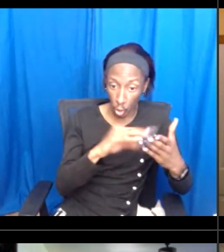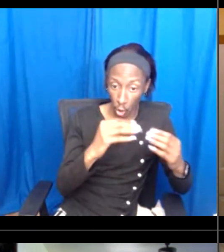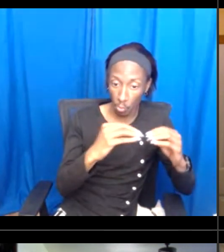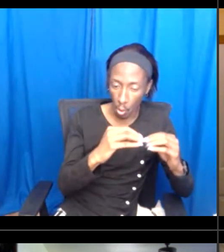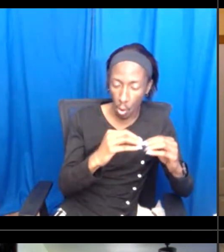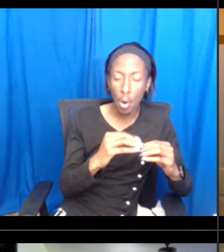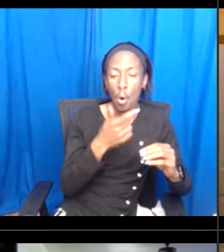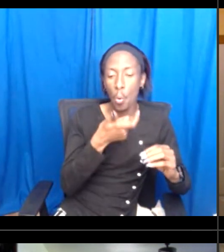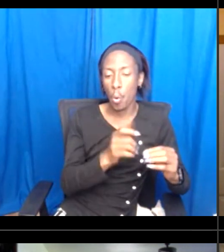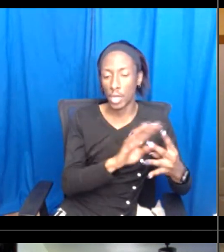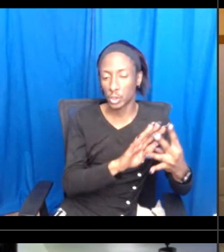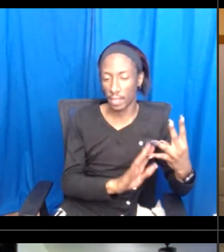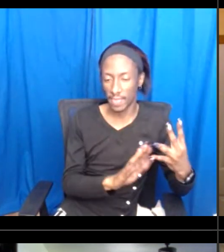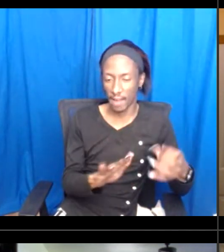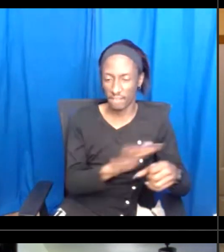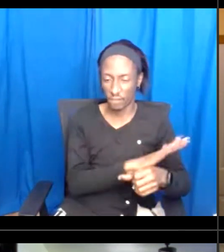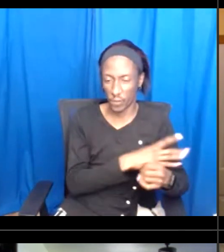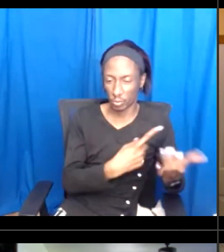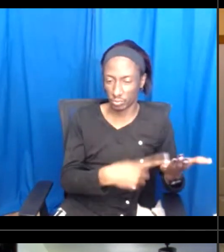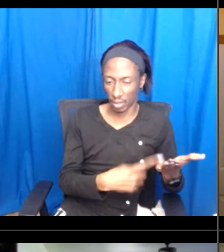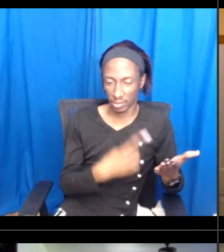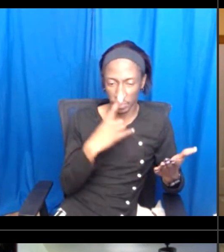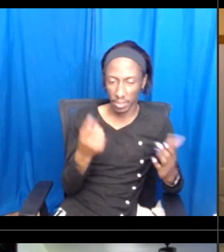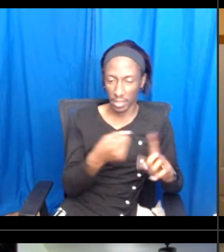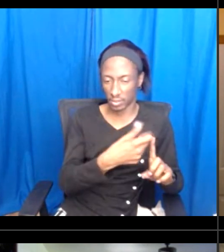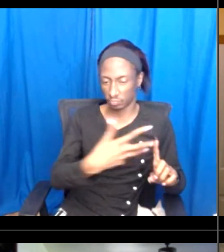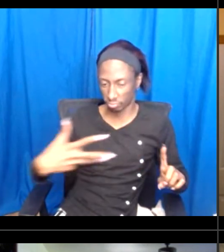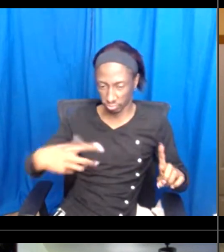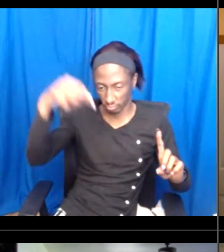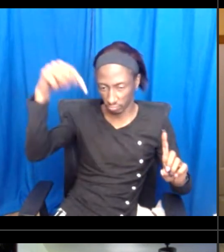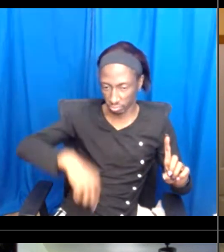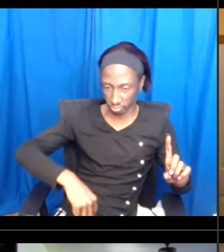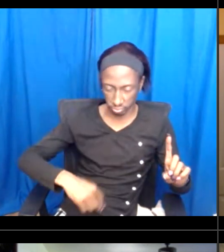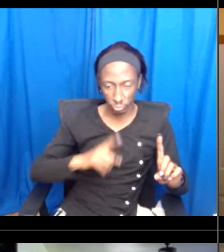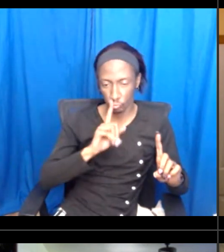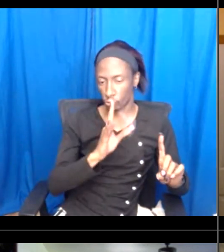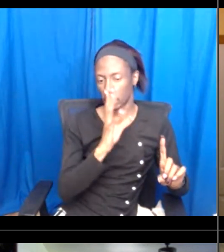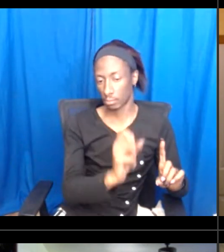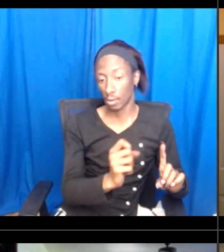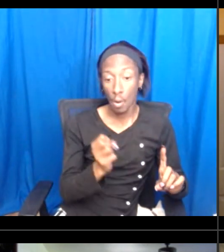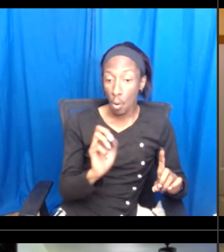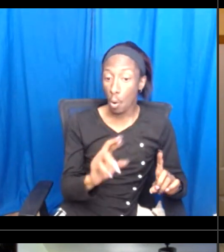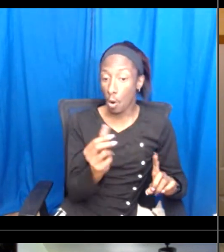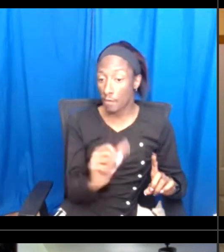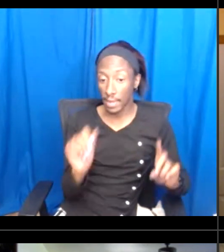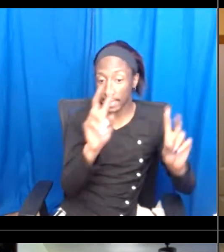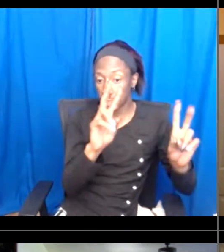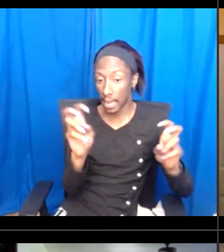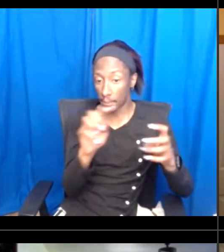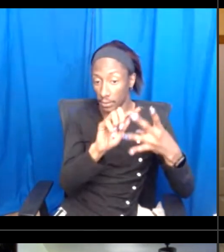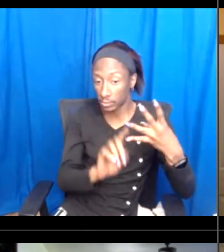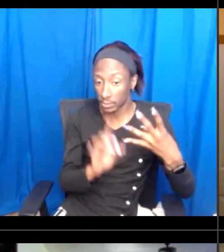because they go into even more detail, really fascinating. Or if any of the topics were of interest, you might even be able to find other webinars.